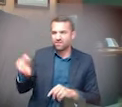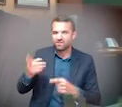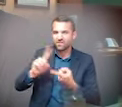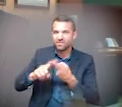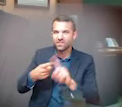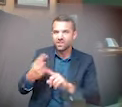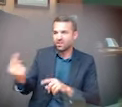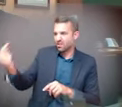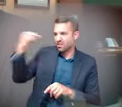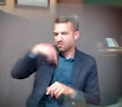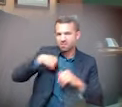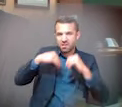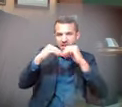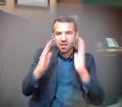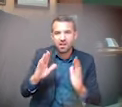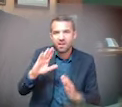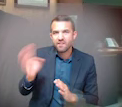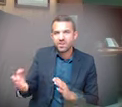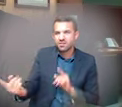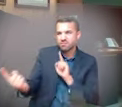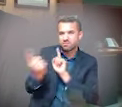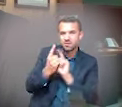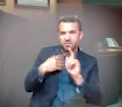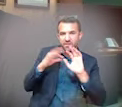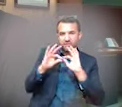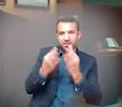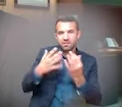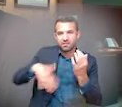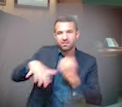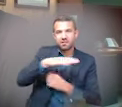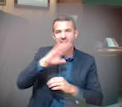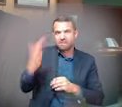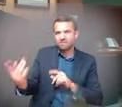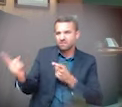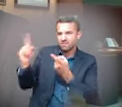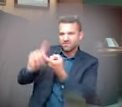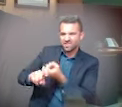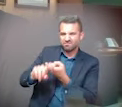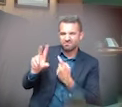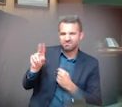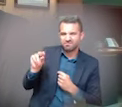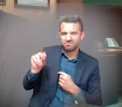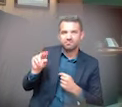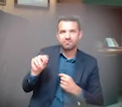You've never met my kids." So I think we can't afford for the pandemic